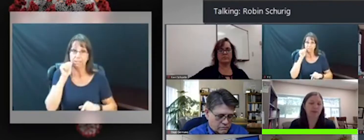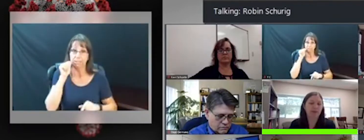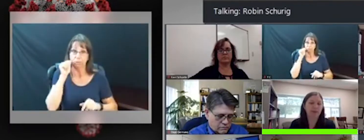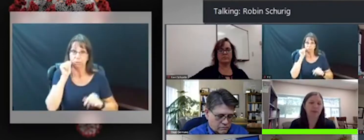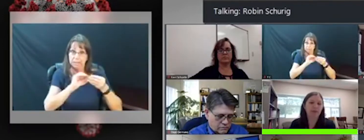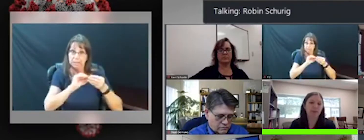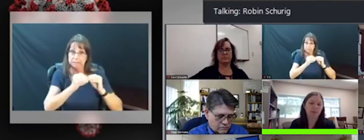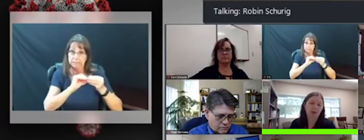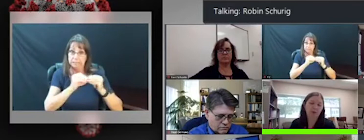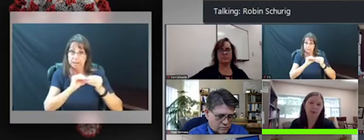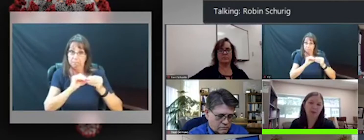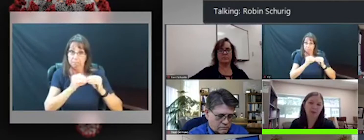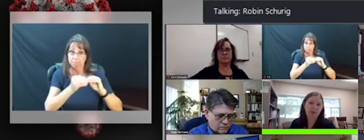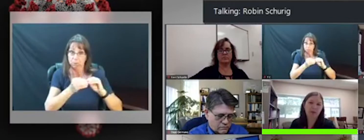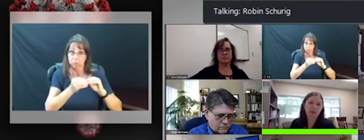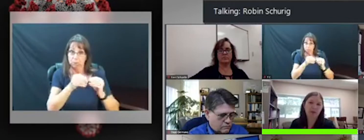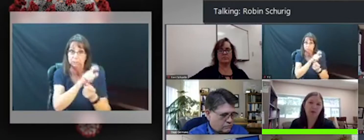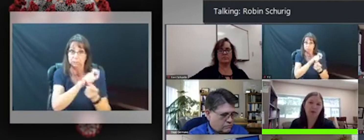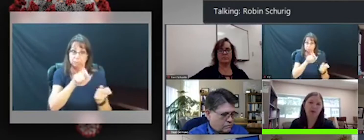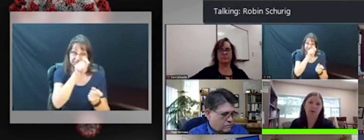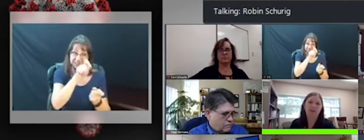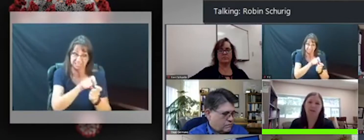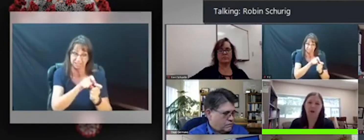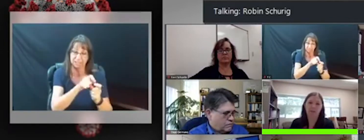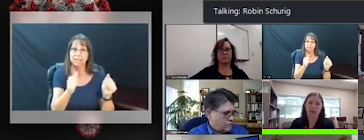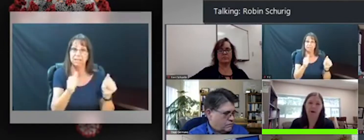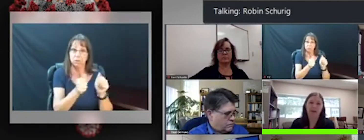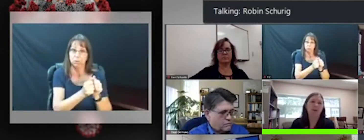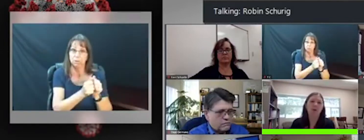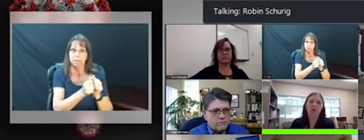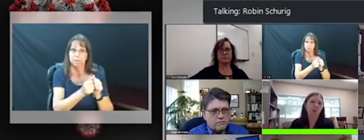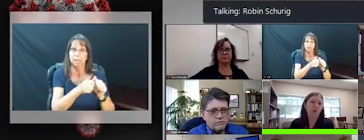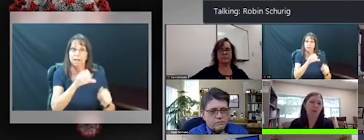with Bethel School of Supernatural Ministry. So, if you're asking about Bethel as a whole,